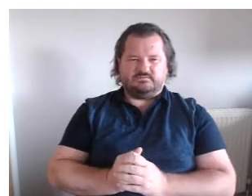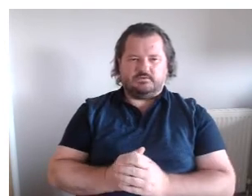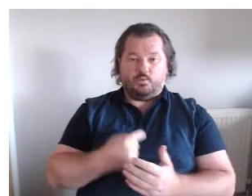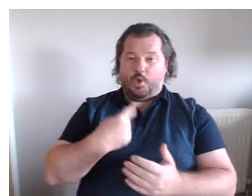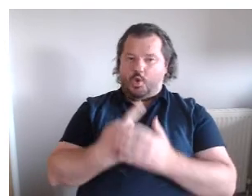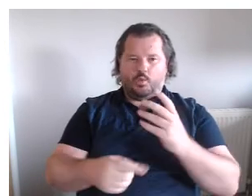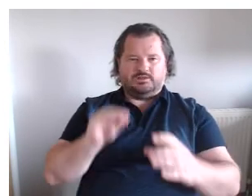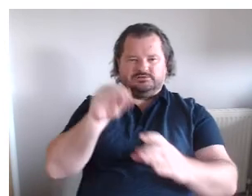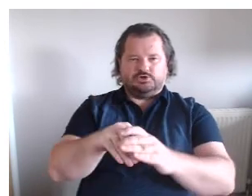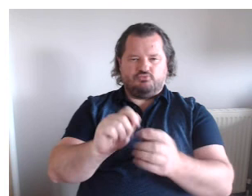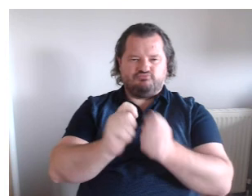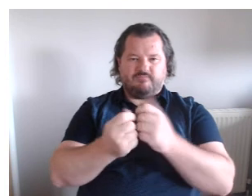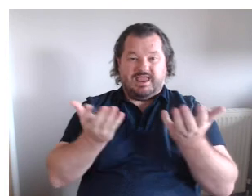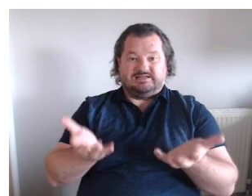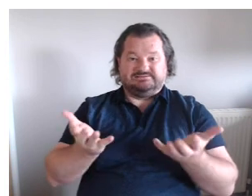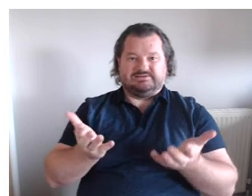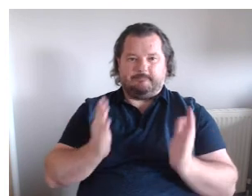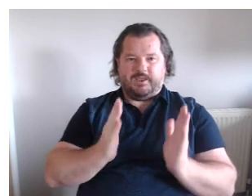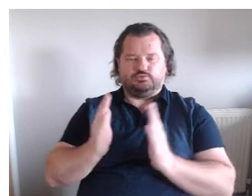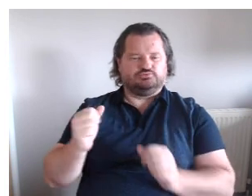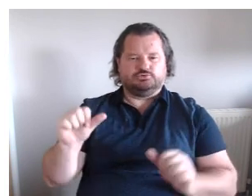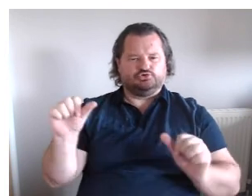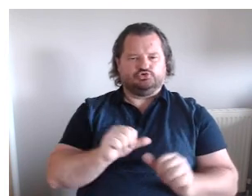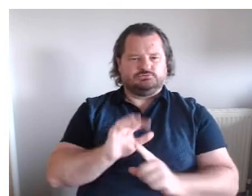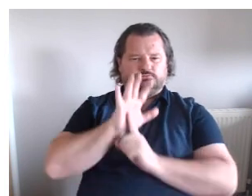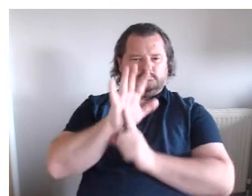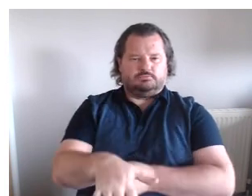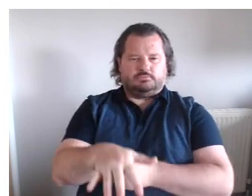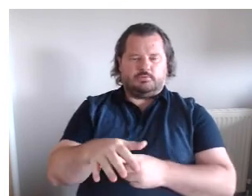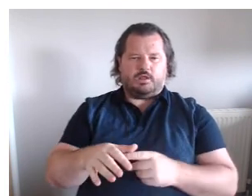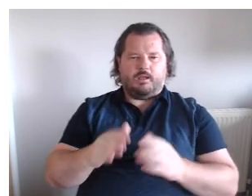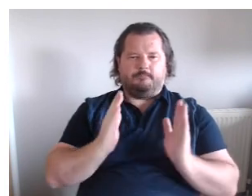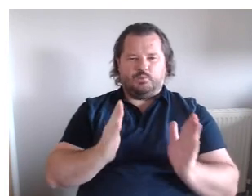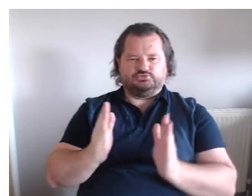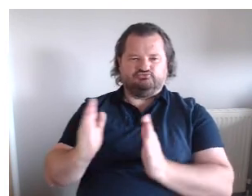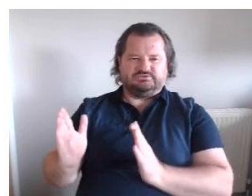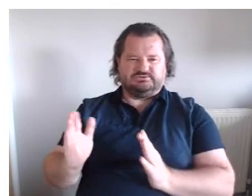Since we only insert and refine existing boundaries the model is often not able to suppress boundaries